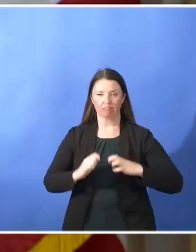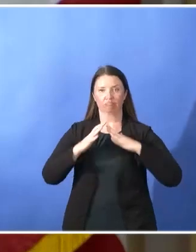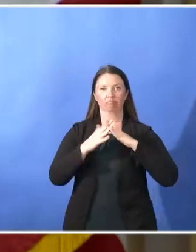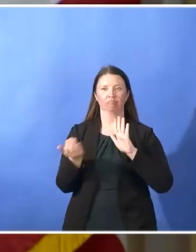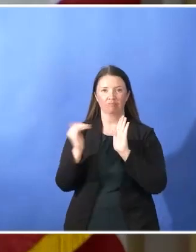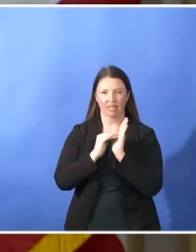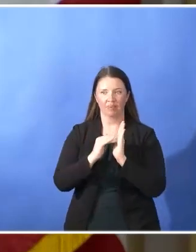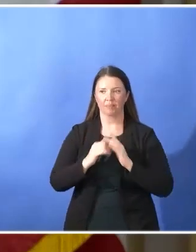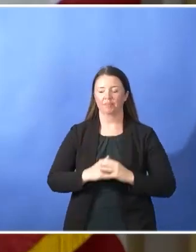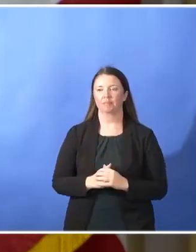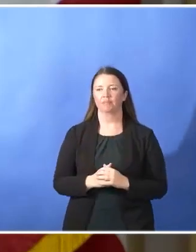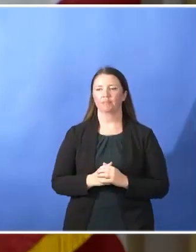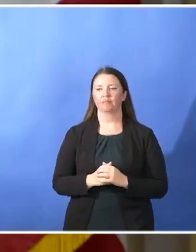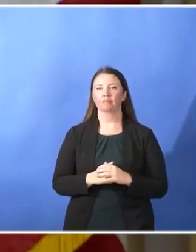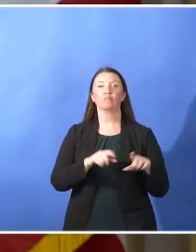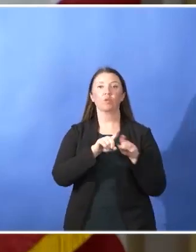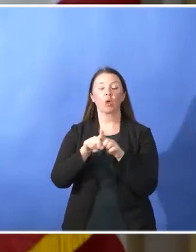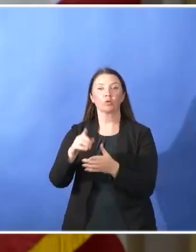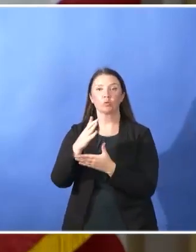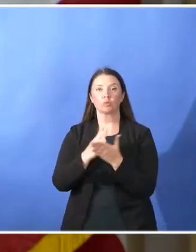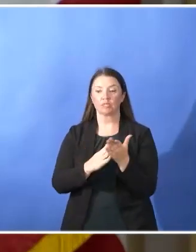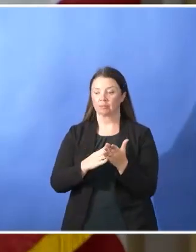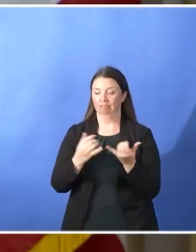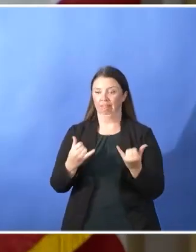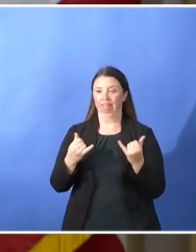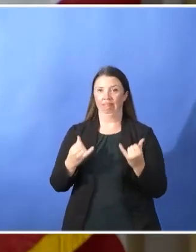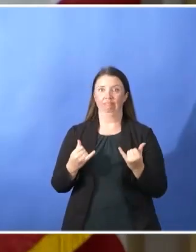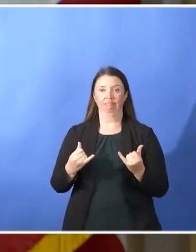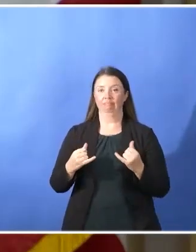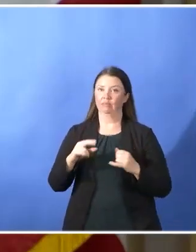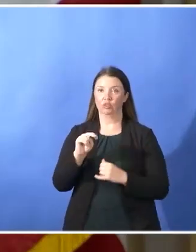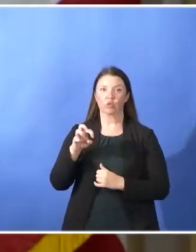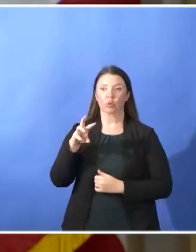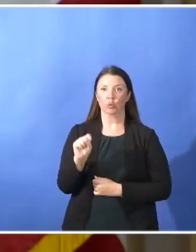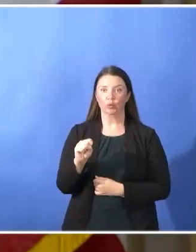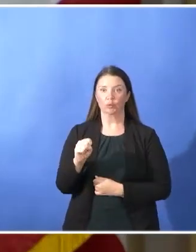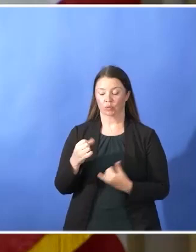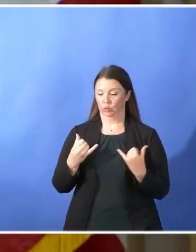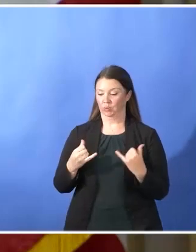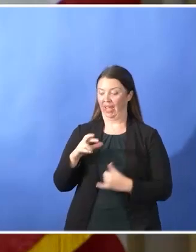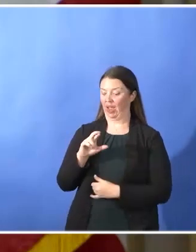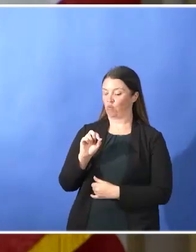SOME BREAKING NEWS IN ROMANIA EARLIER TODAY, DOREEN MARTIN